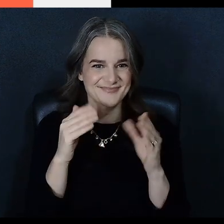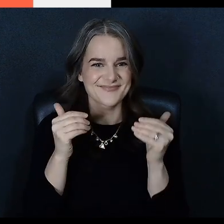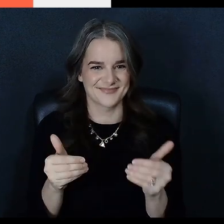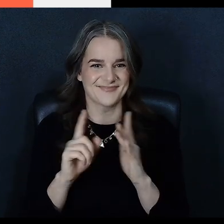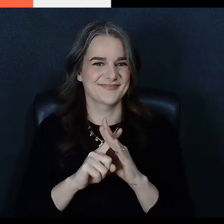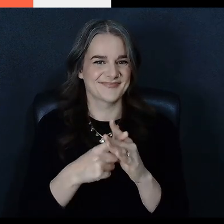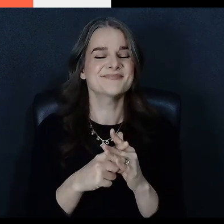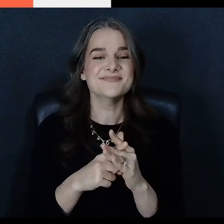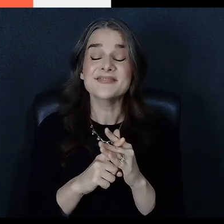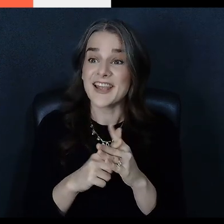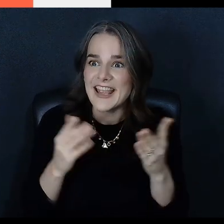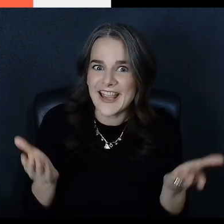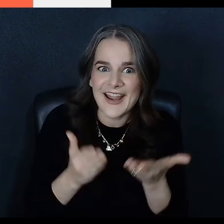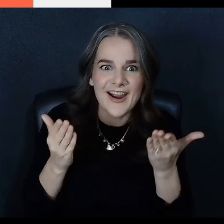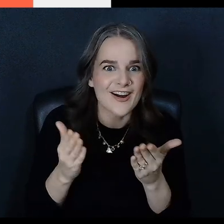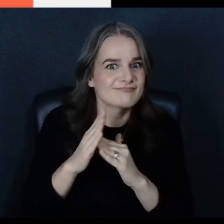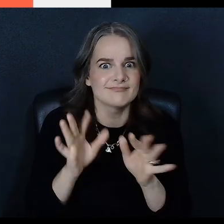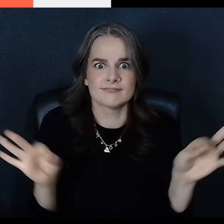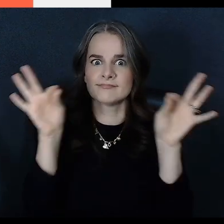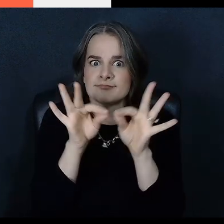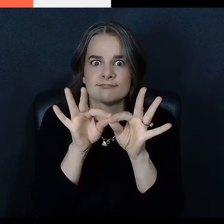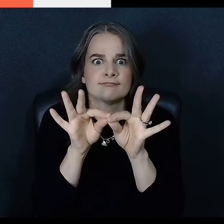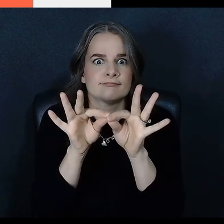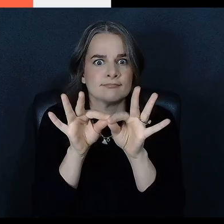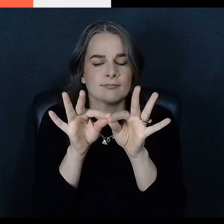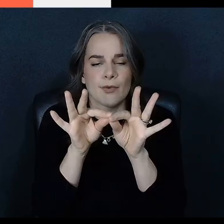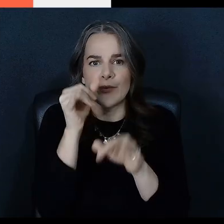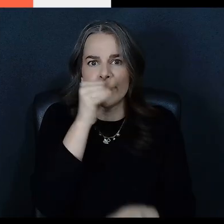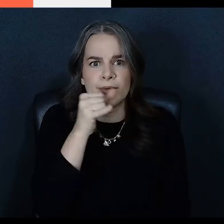to start in-- this idea of feature matching.